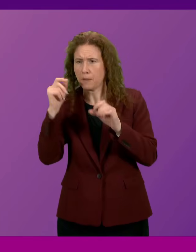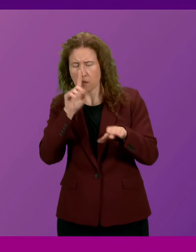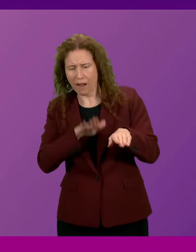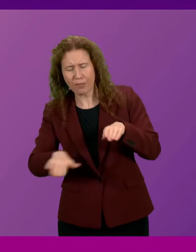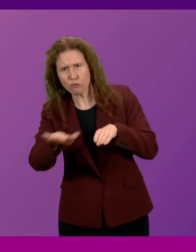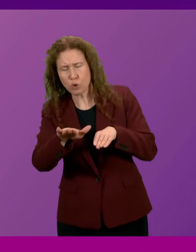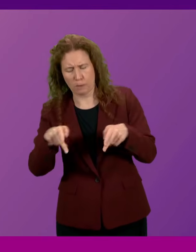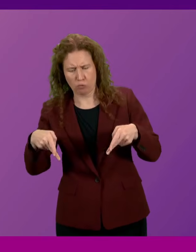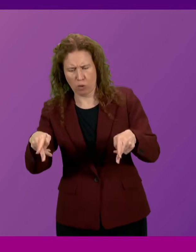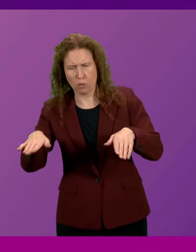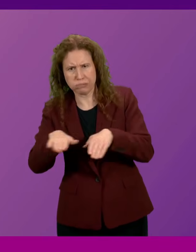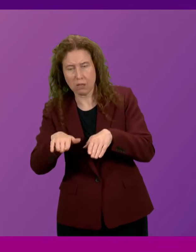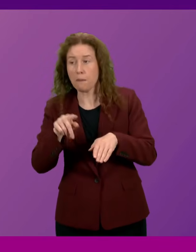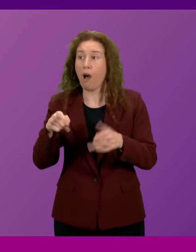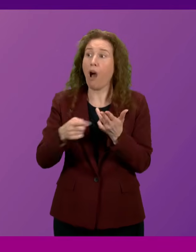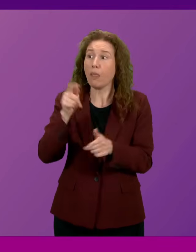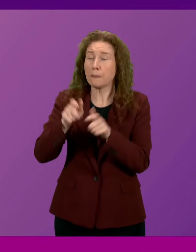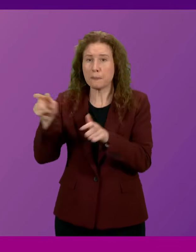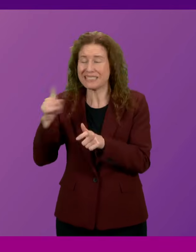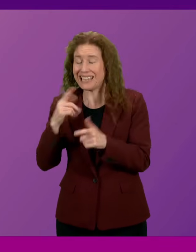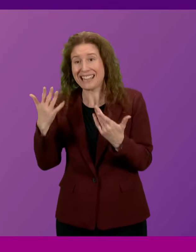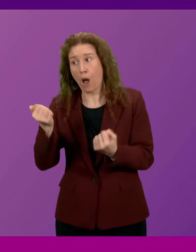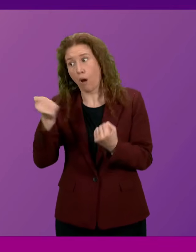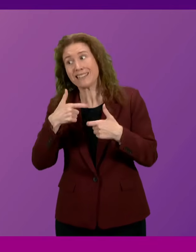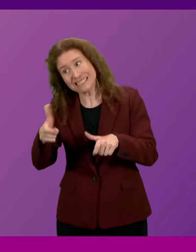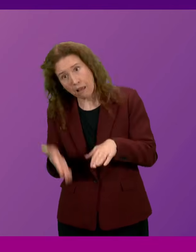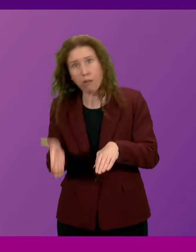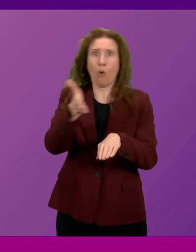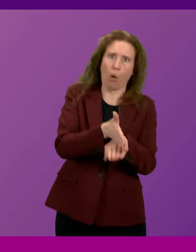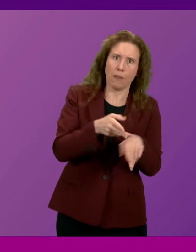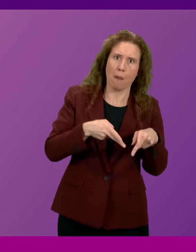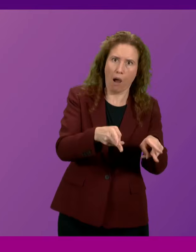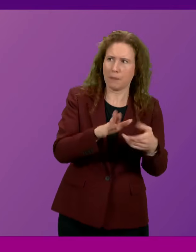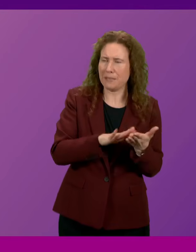other constituents have written to me saying that cars are still parked on pavements, making access